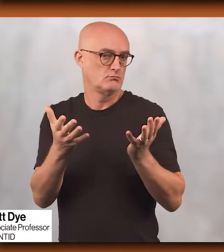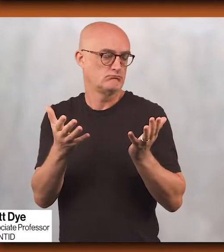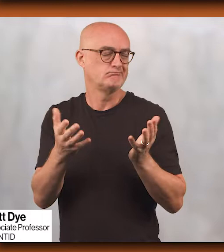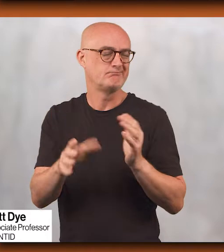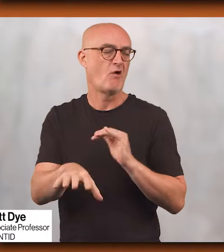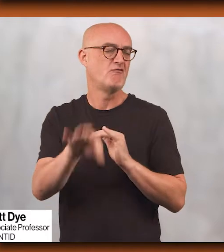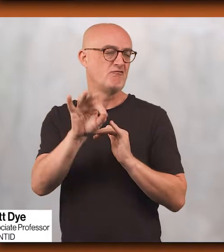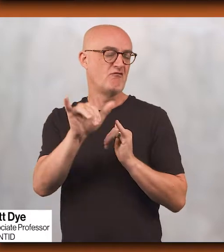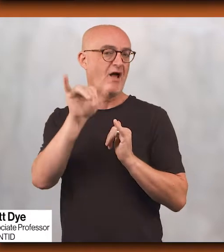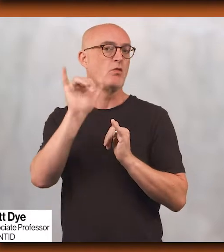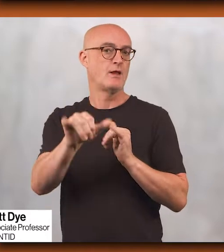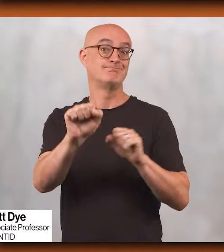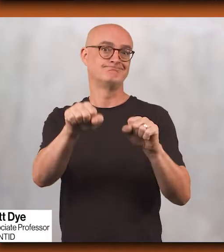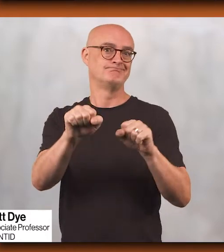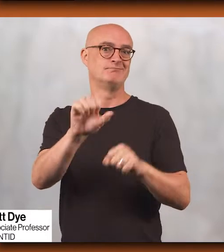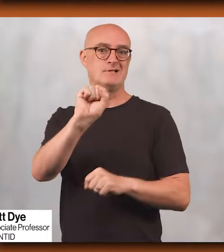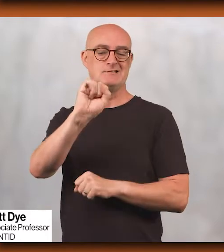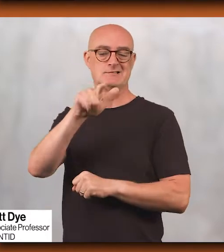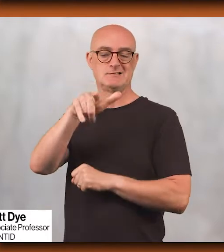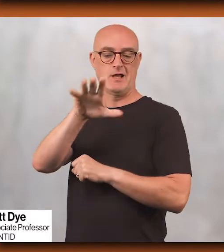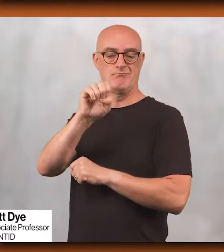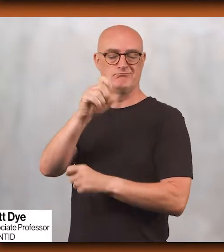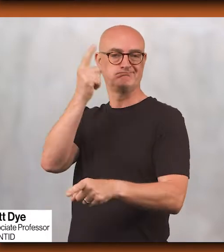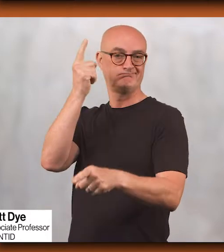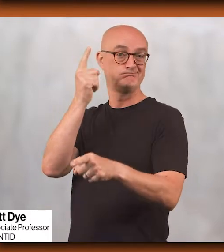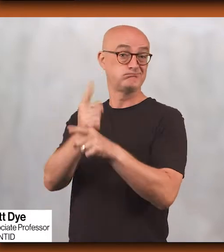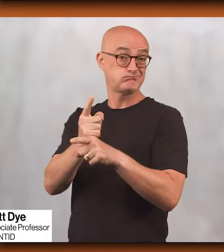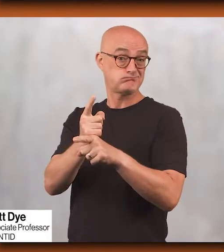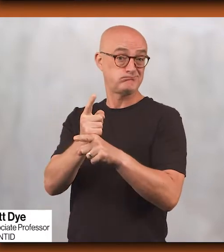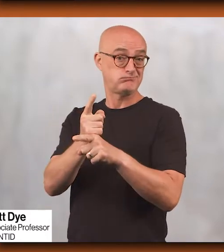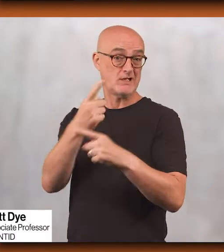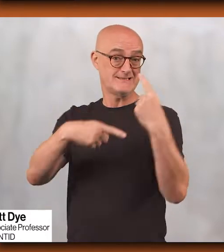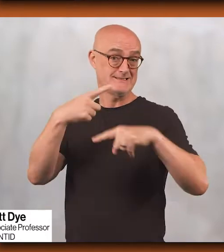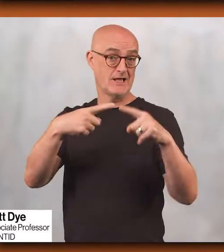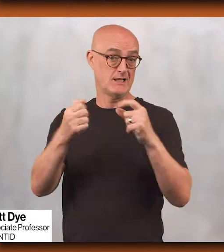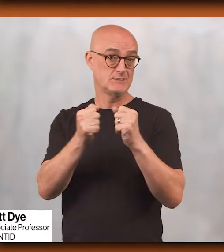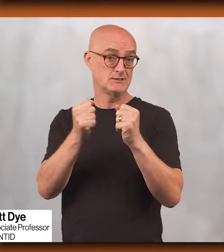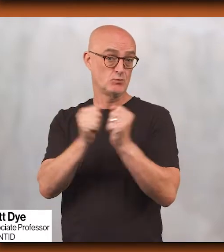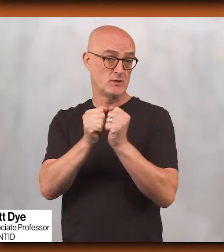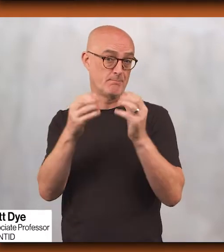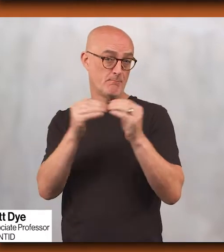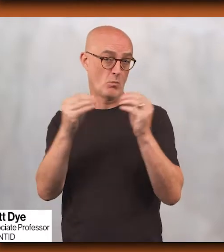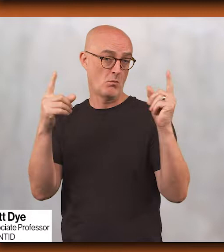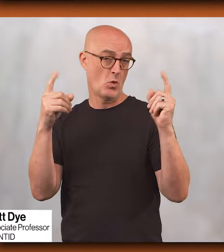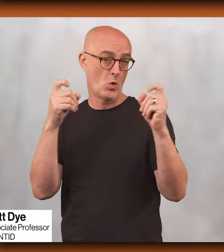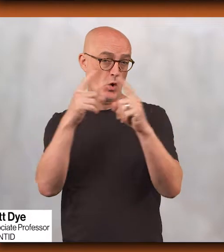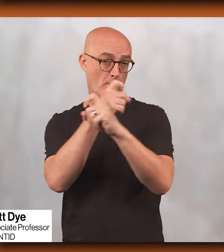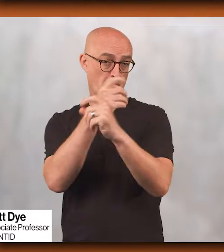in over 2,000 signs, so their analysis supported Siple's earlier claim.